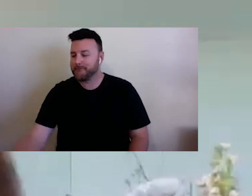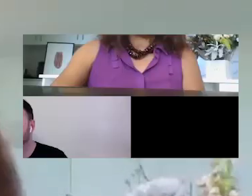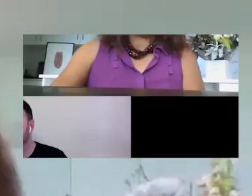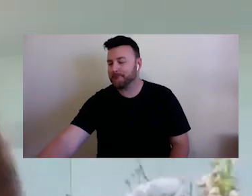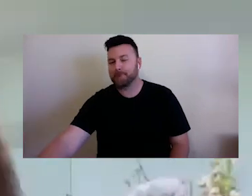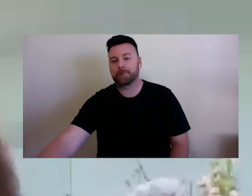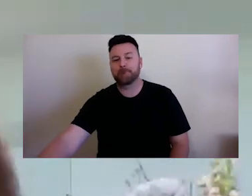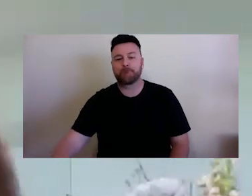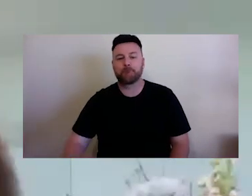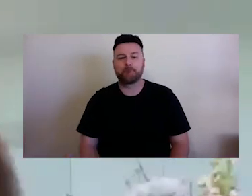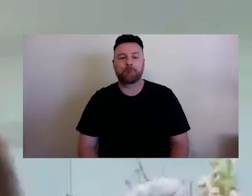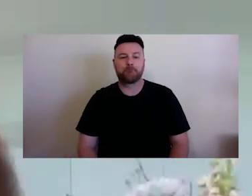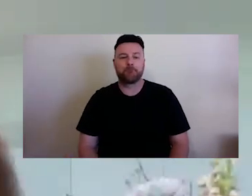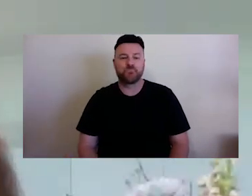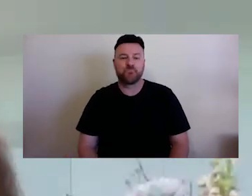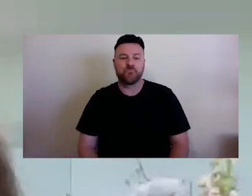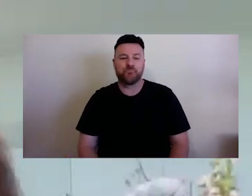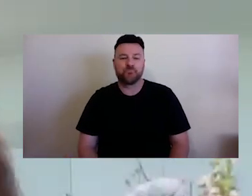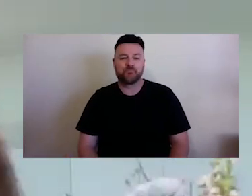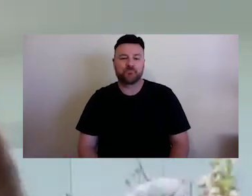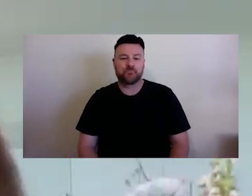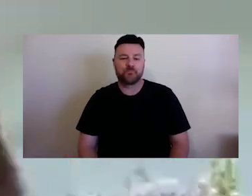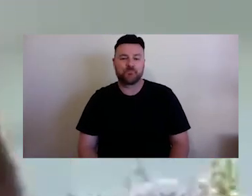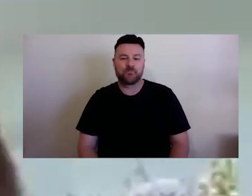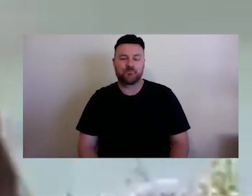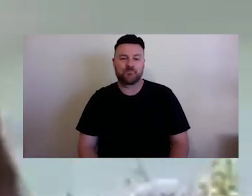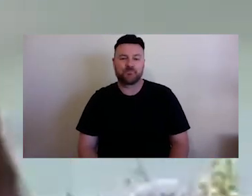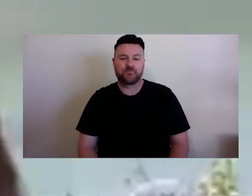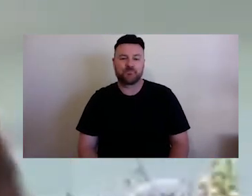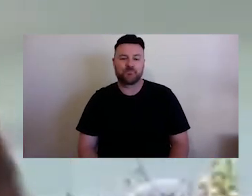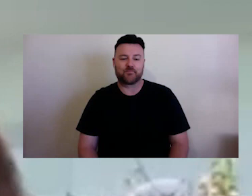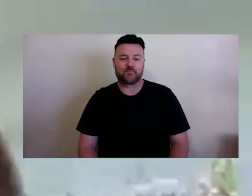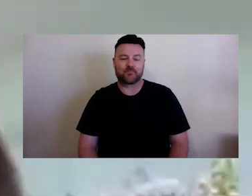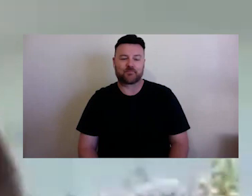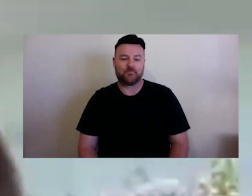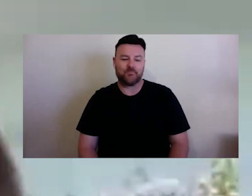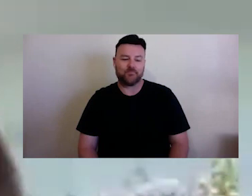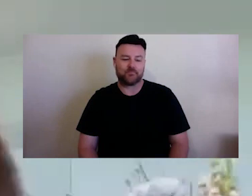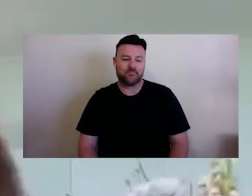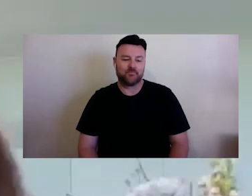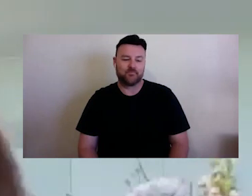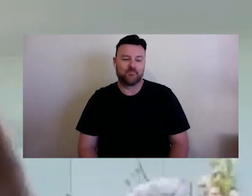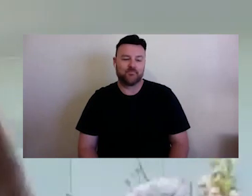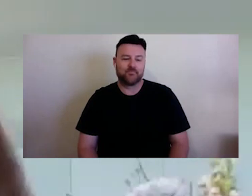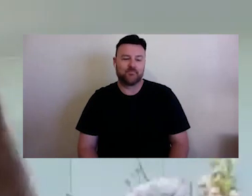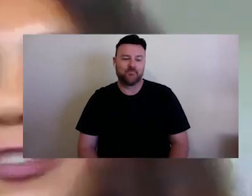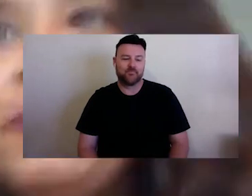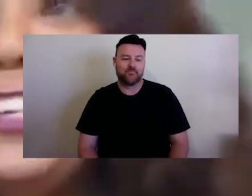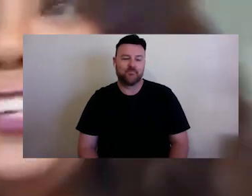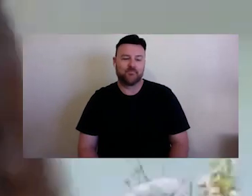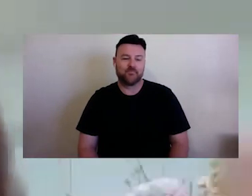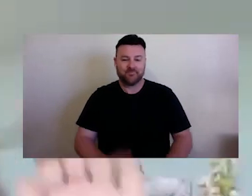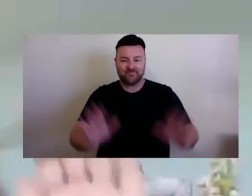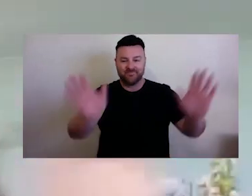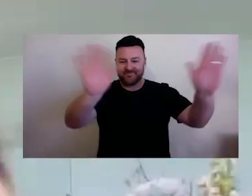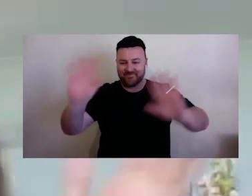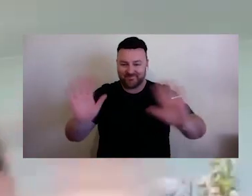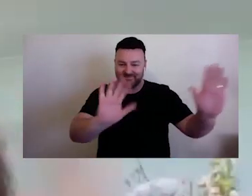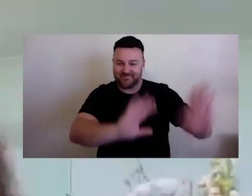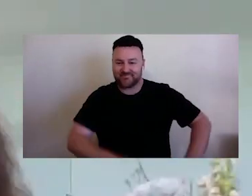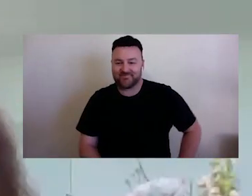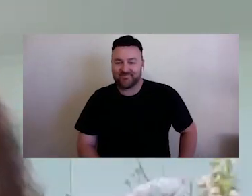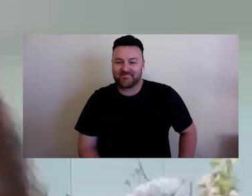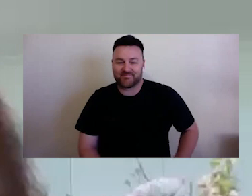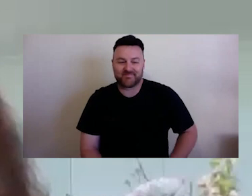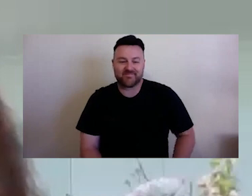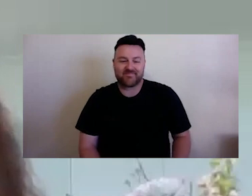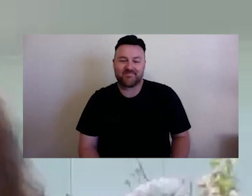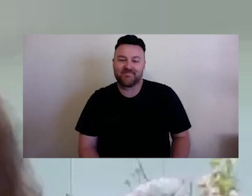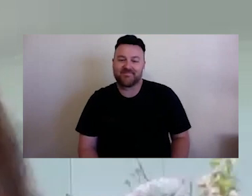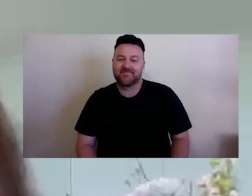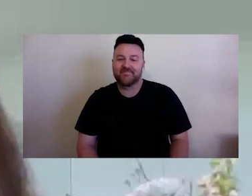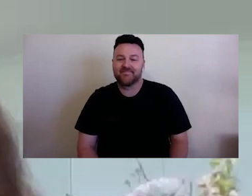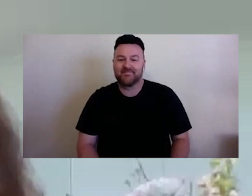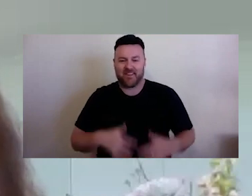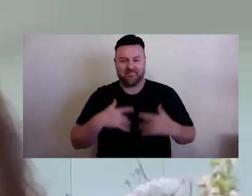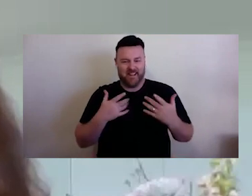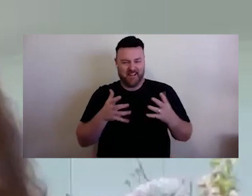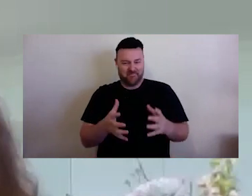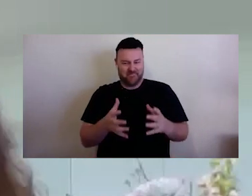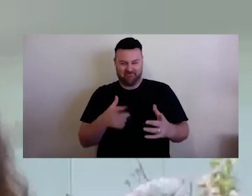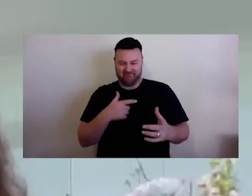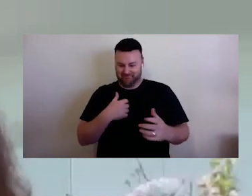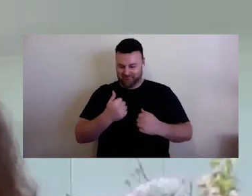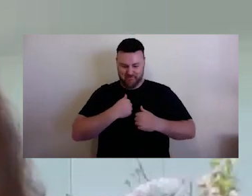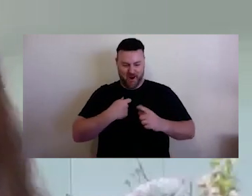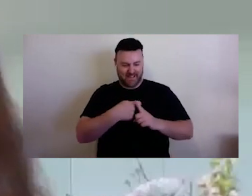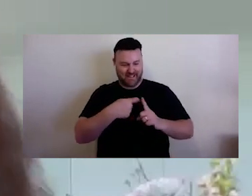everybody! Feels fup any to be in -- funny to be in my kitchen talking to